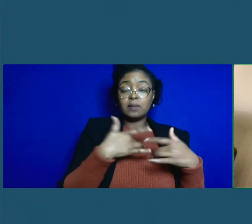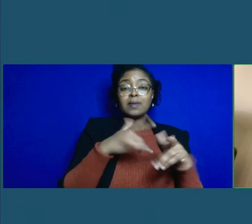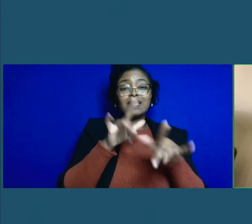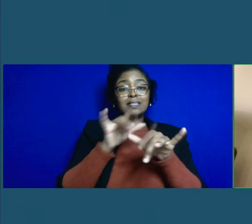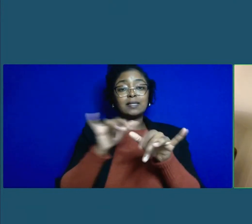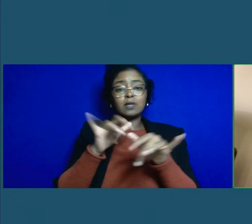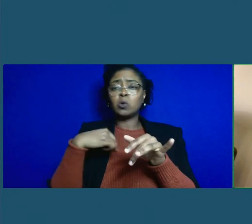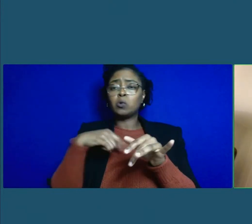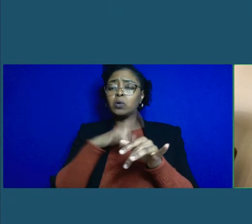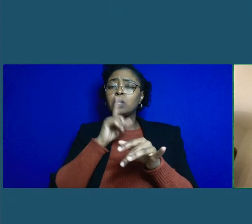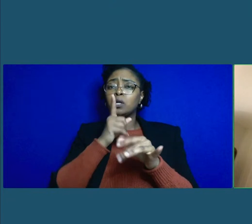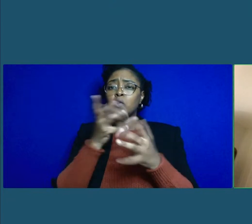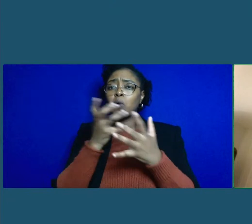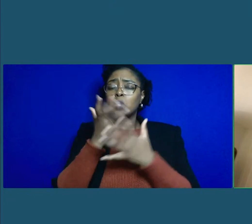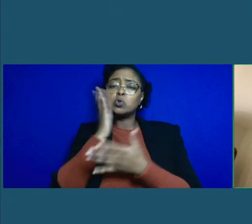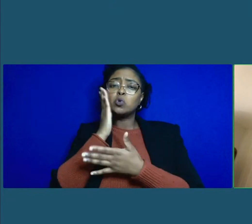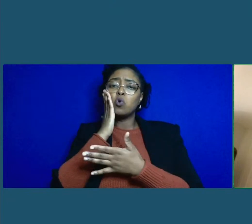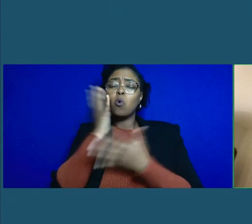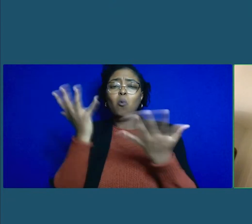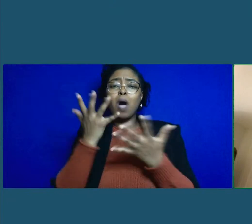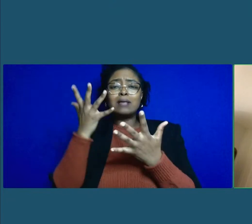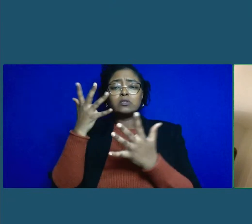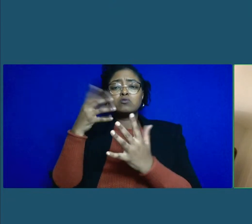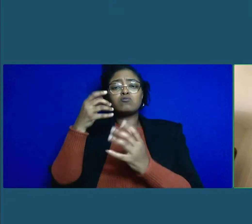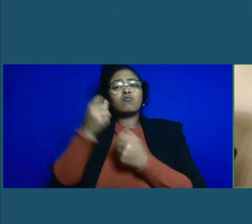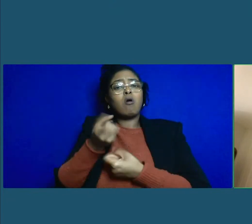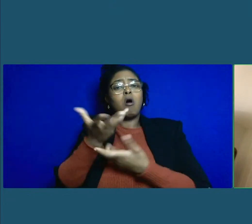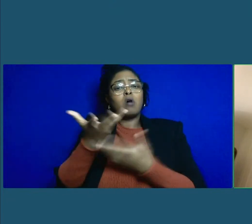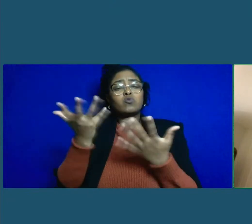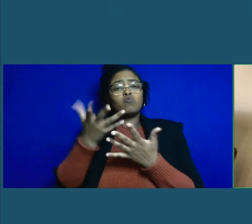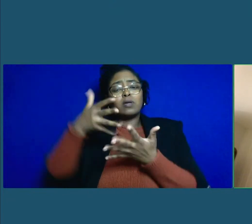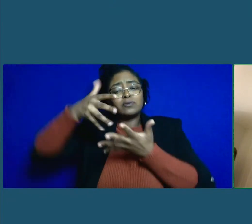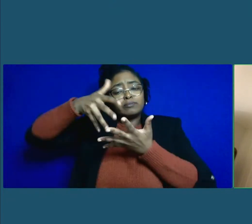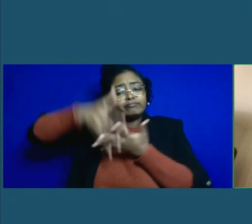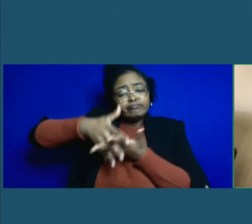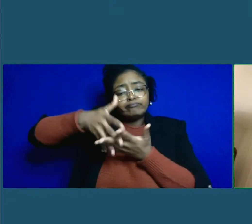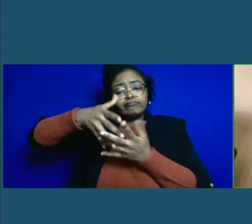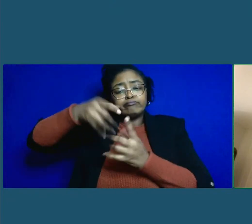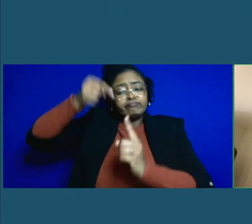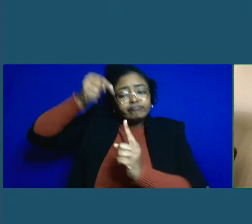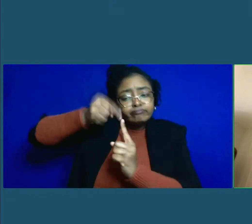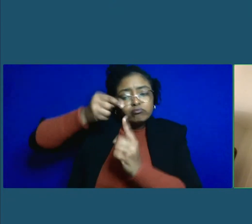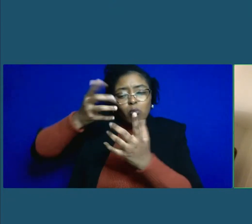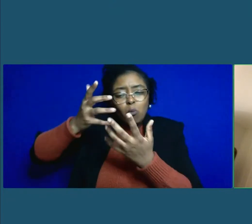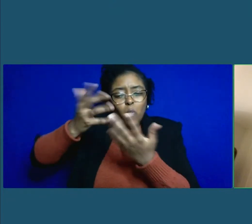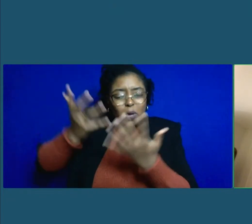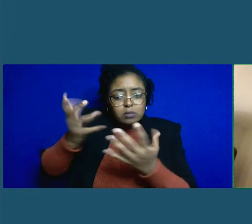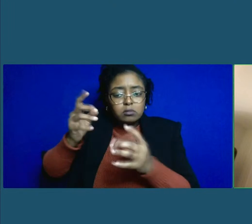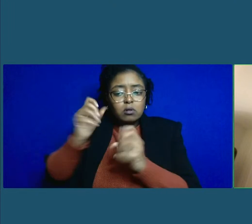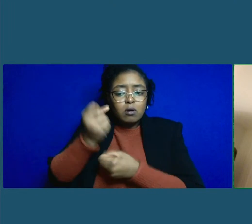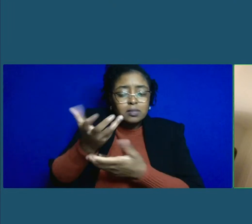immediateafet concerns within our schools that were really